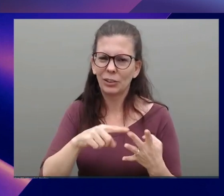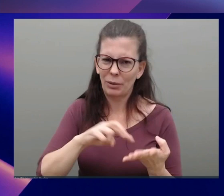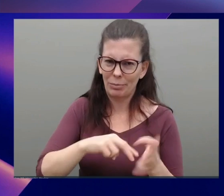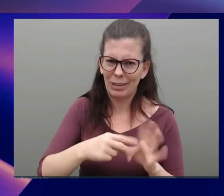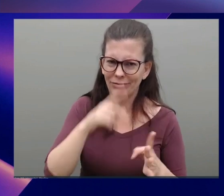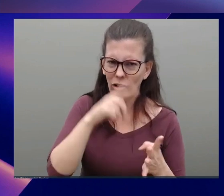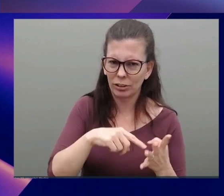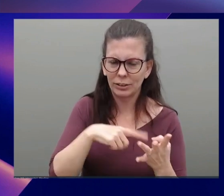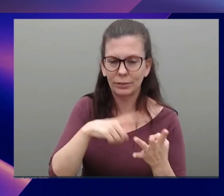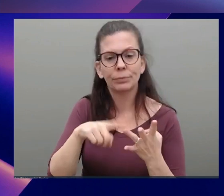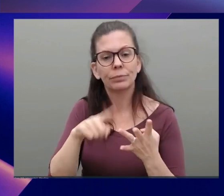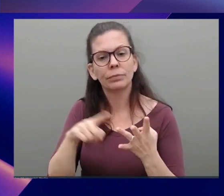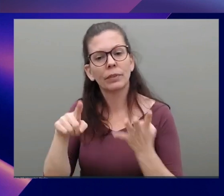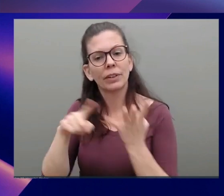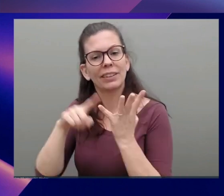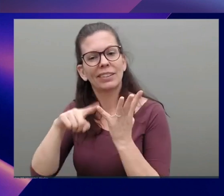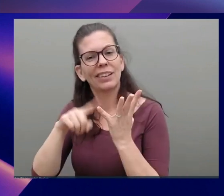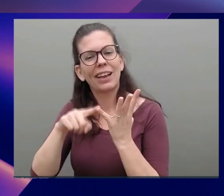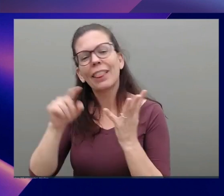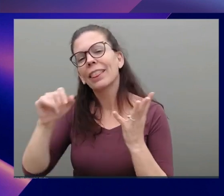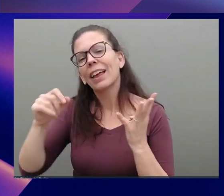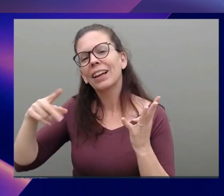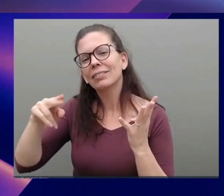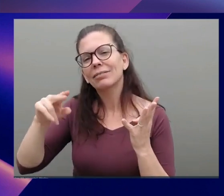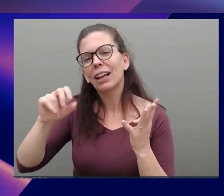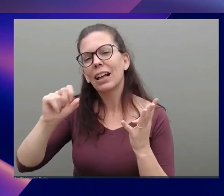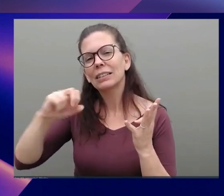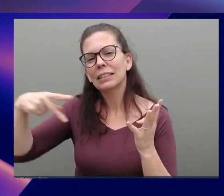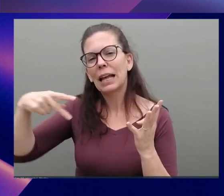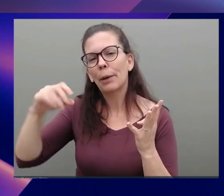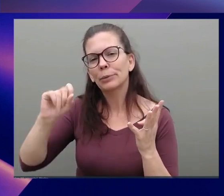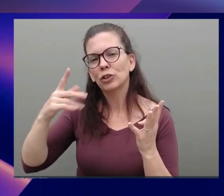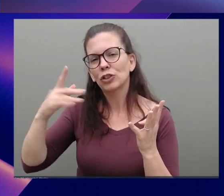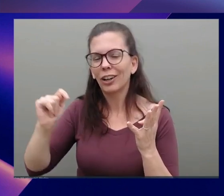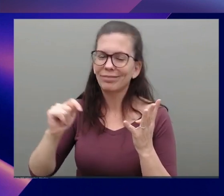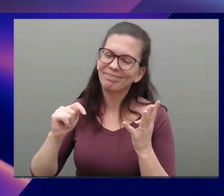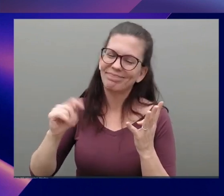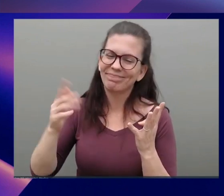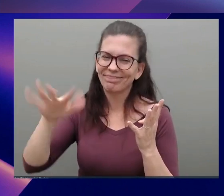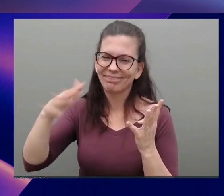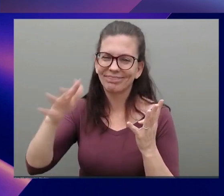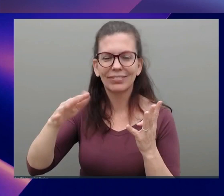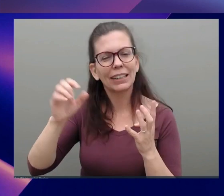EBS snapshots, it can be included, it has a more relationship with EMIs.